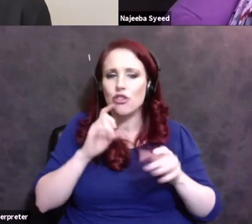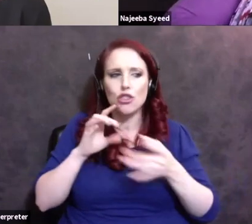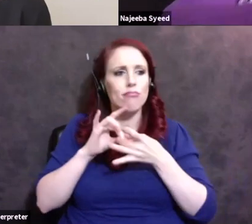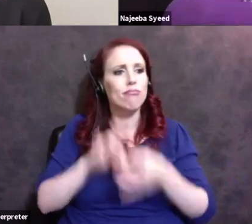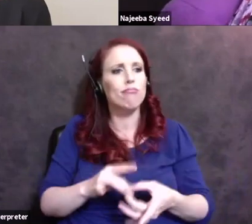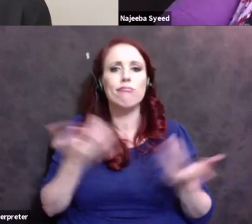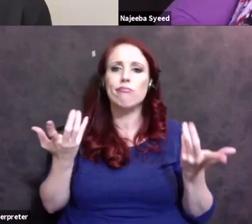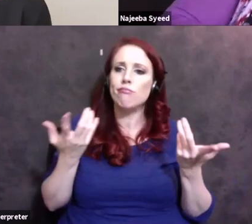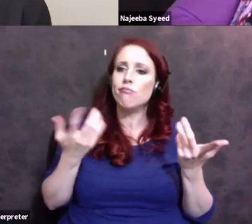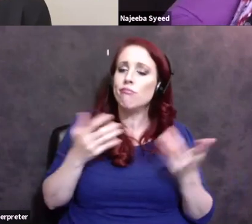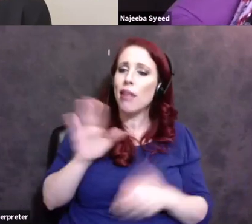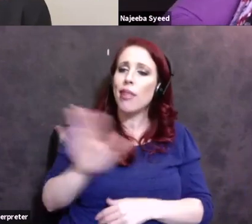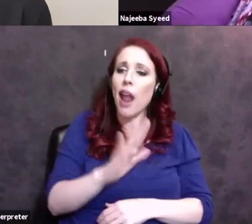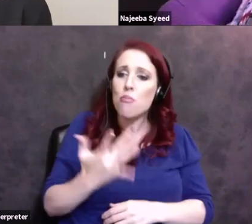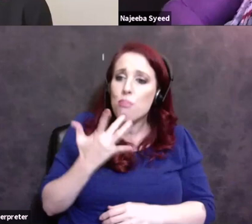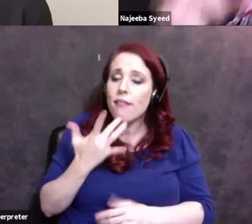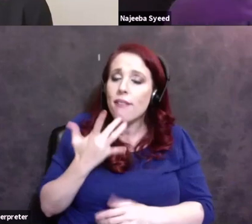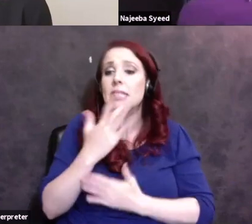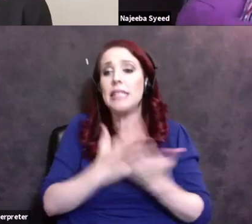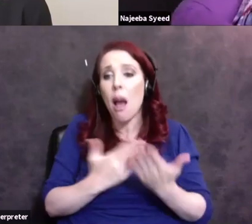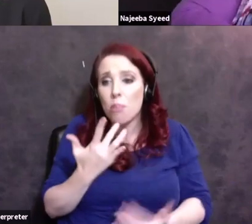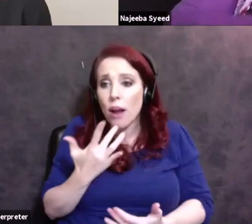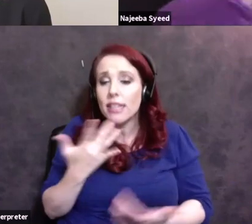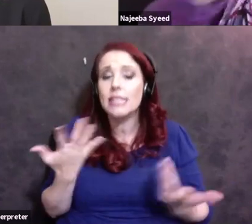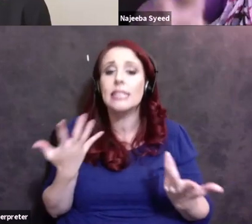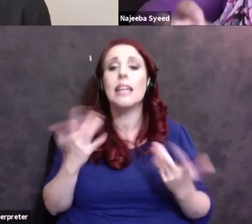some of the preferences that some Muslims may have and how is that similar and different